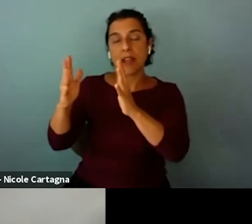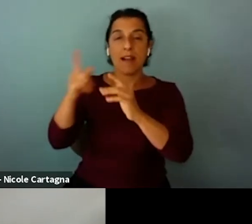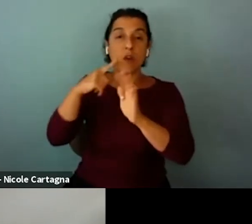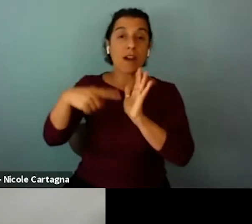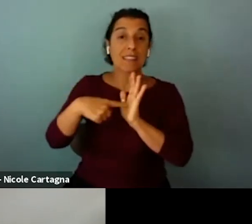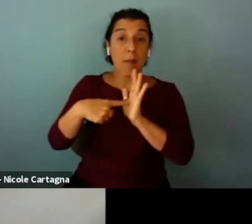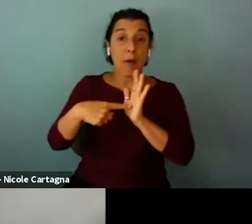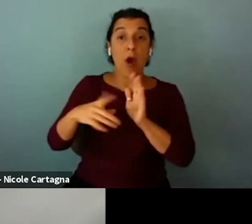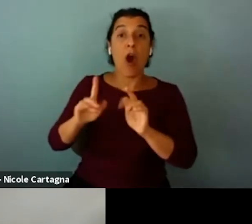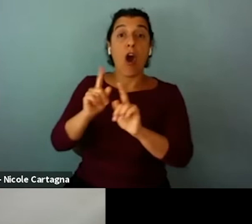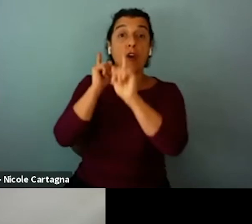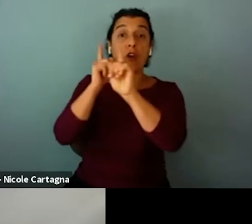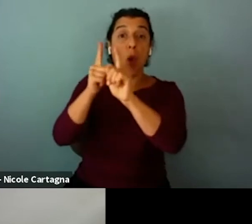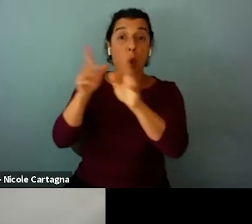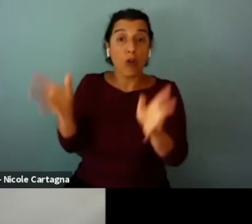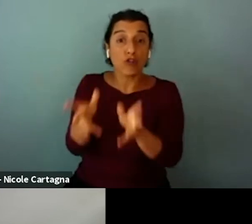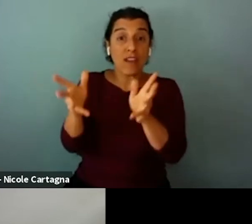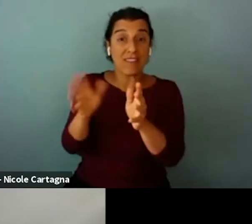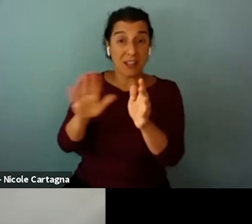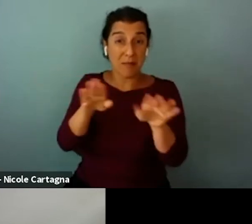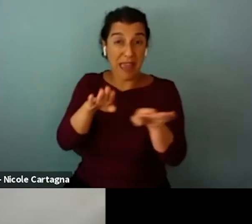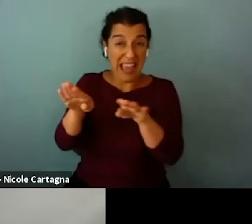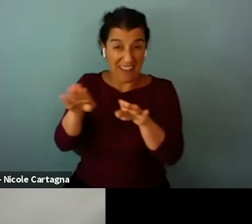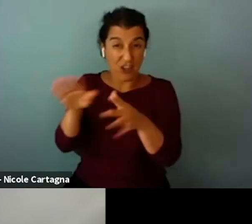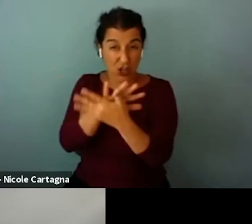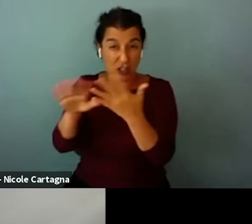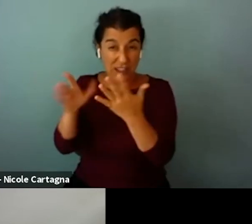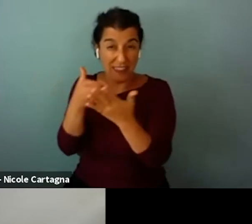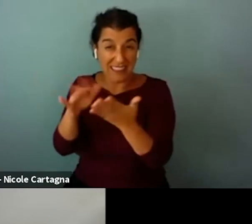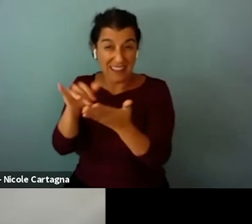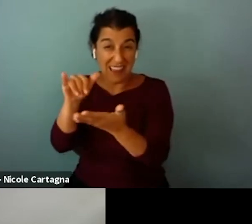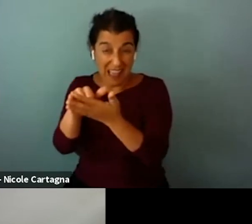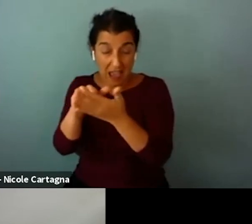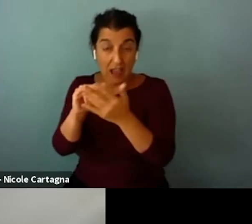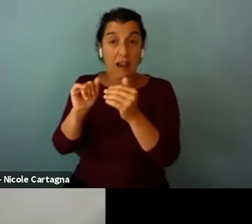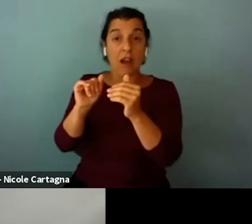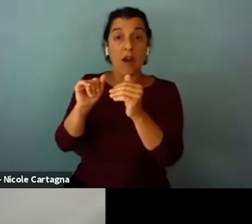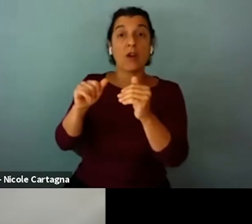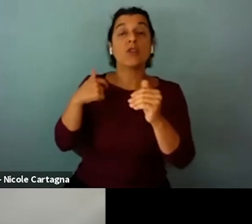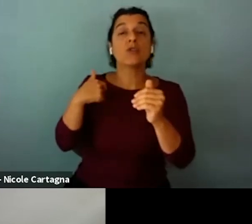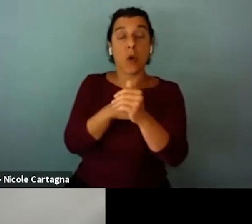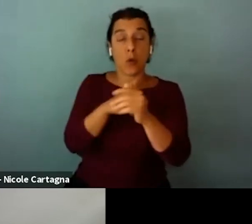driven behaviors and things like that so at the we we can we can sort of um